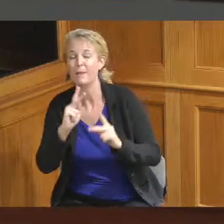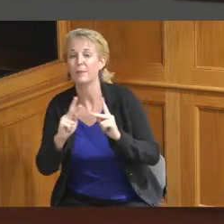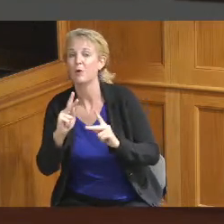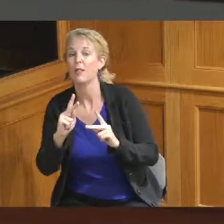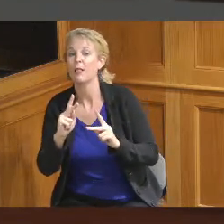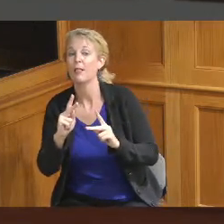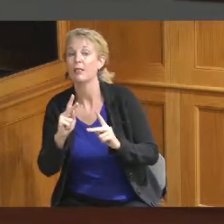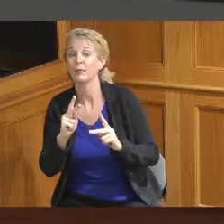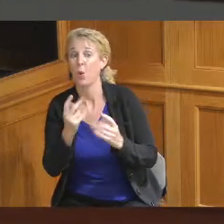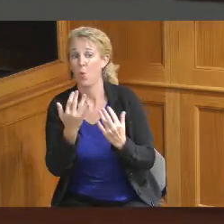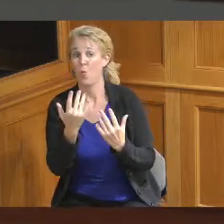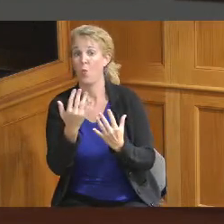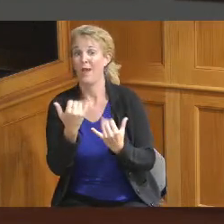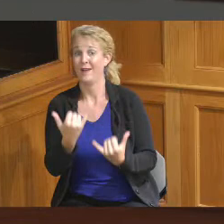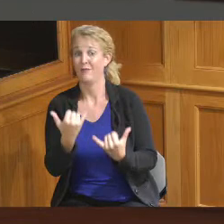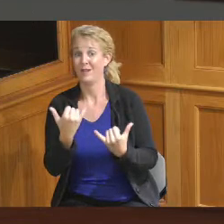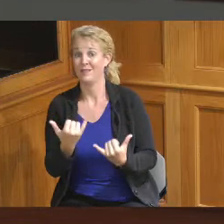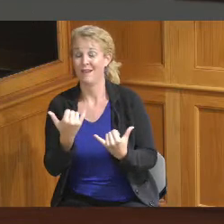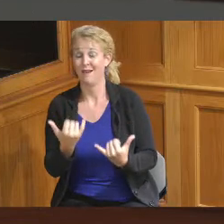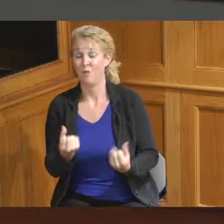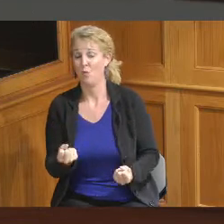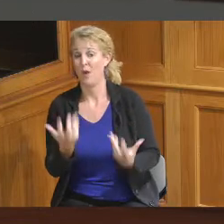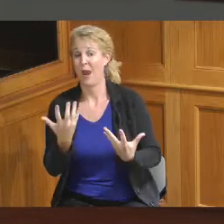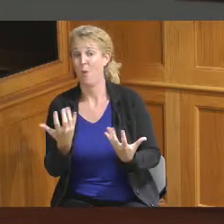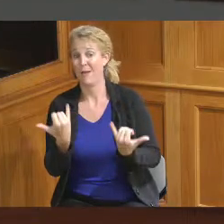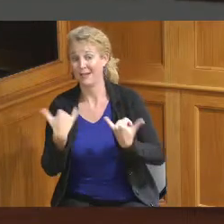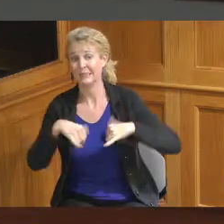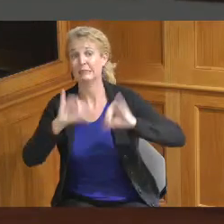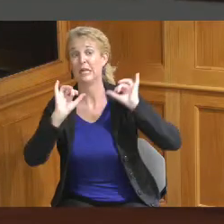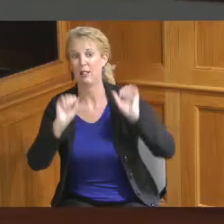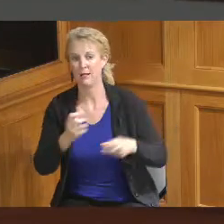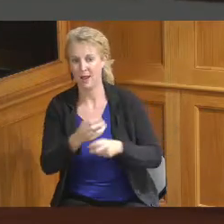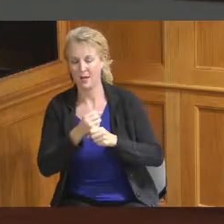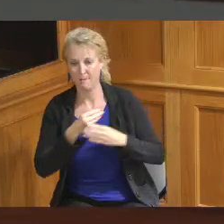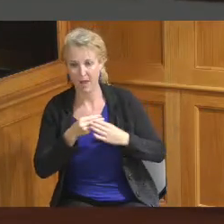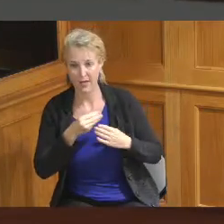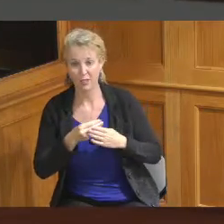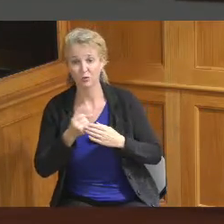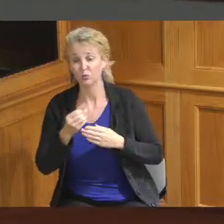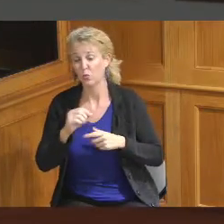are in the queue and the percent that are probably going to be eligible so then the question becomes